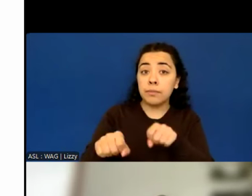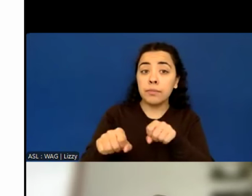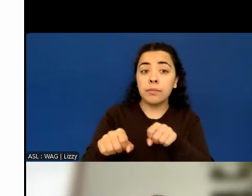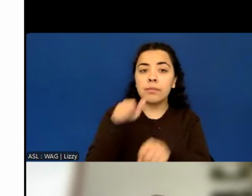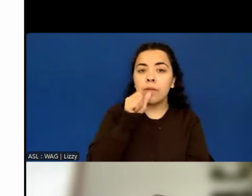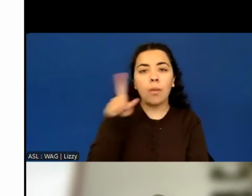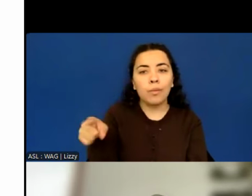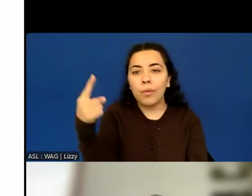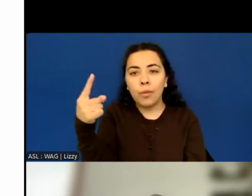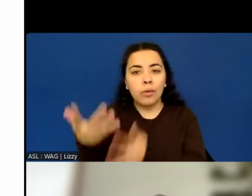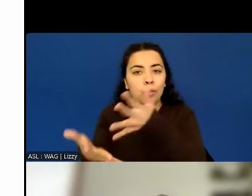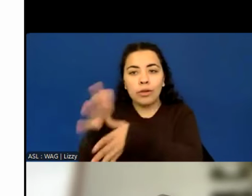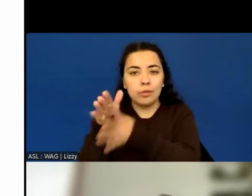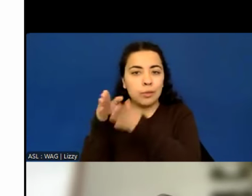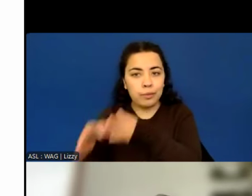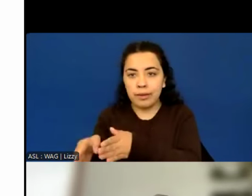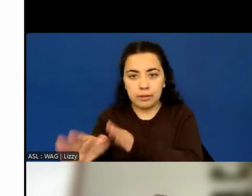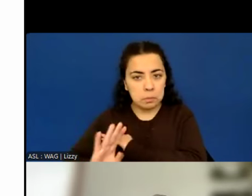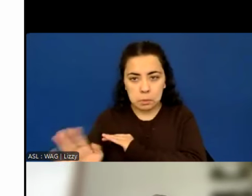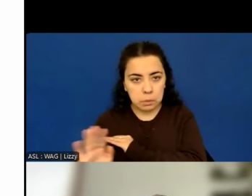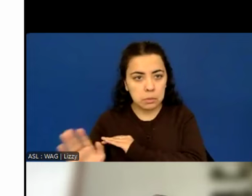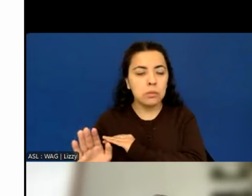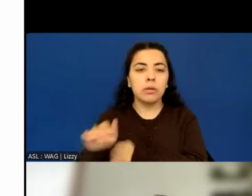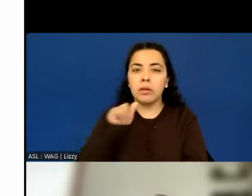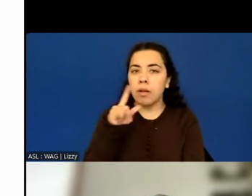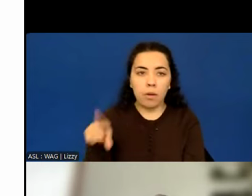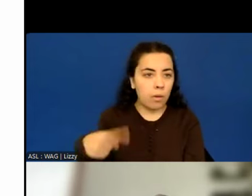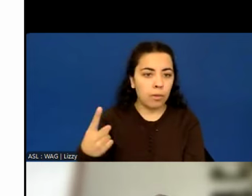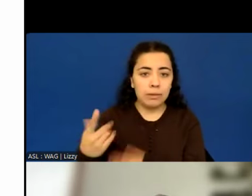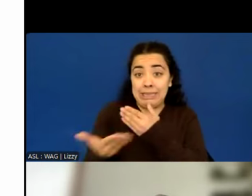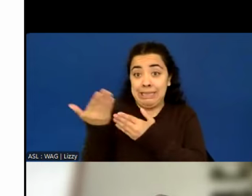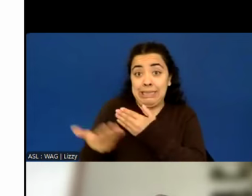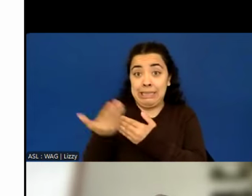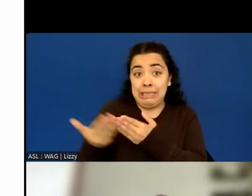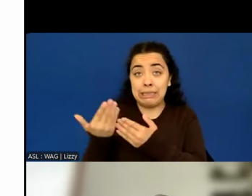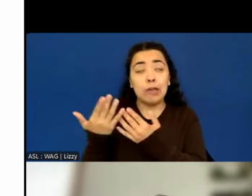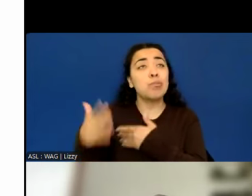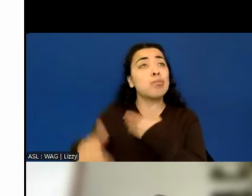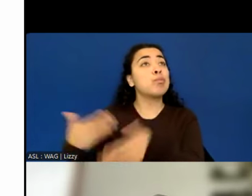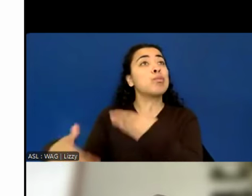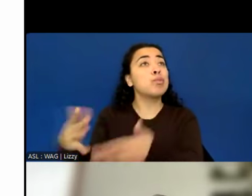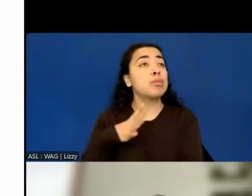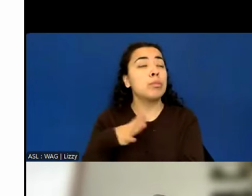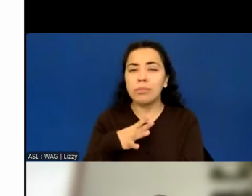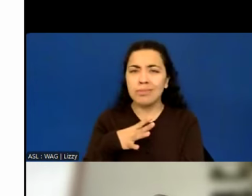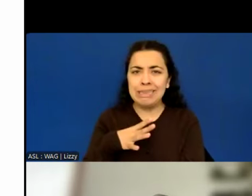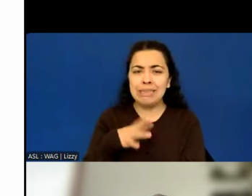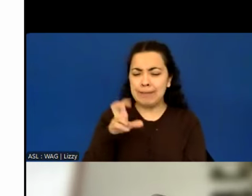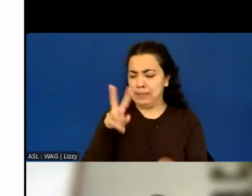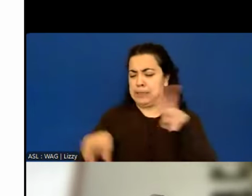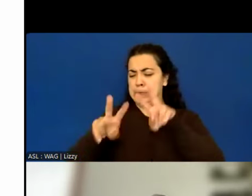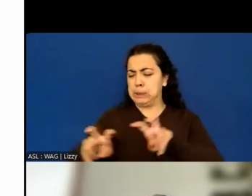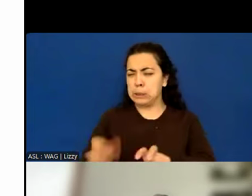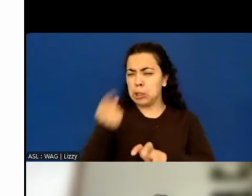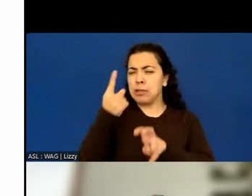priority mechanism, and it's not always easy to understand what's the best way. It often is not